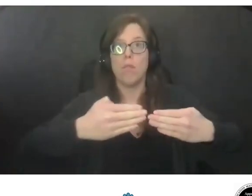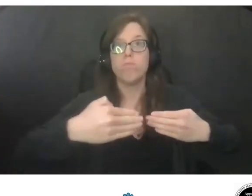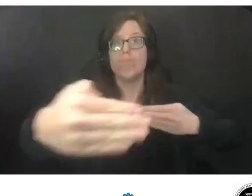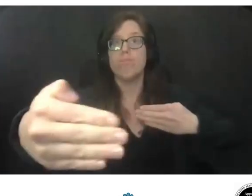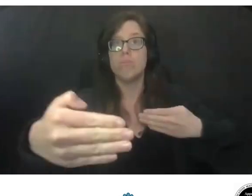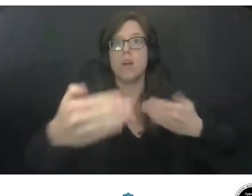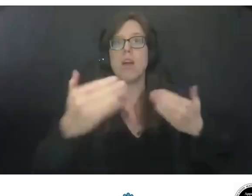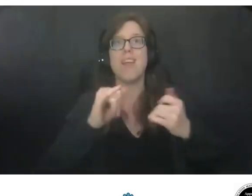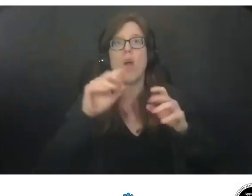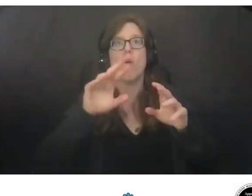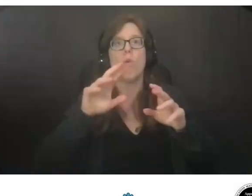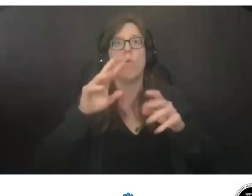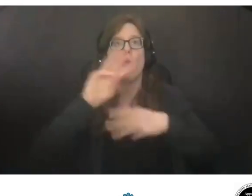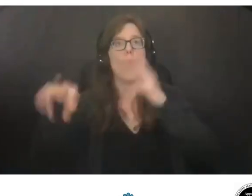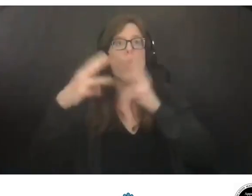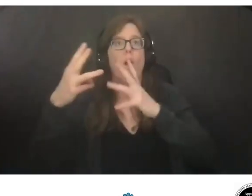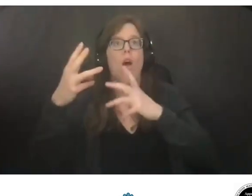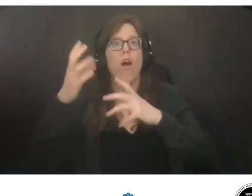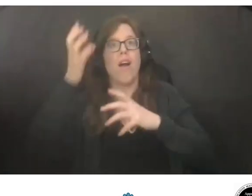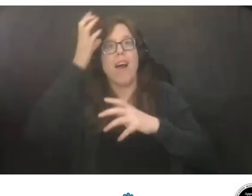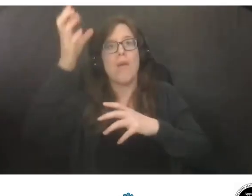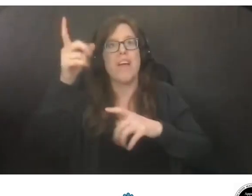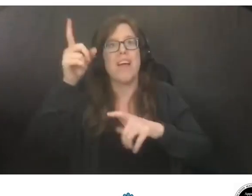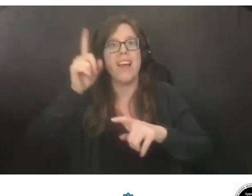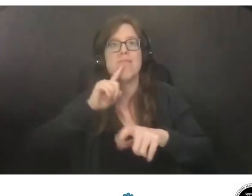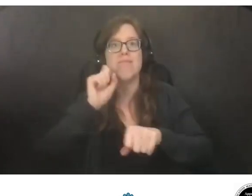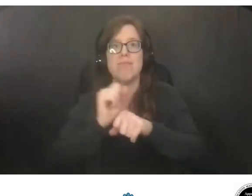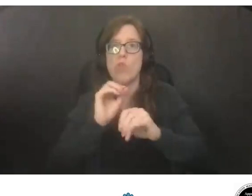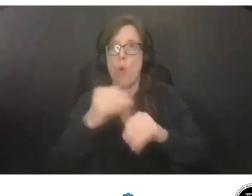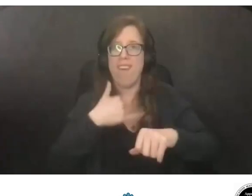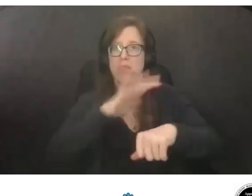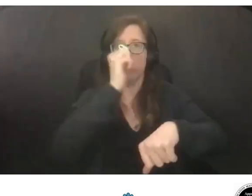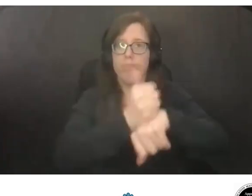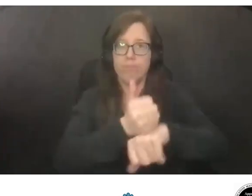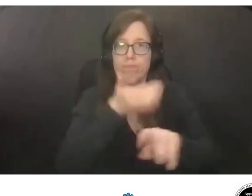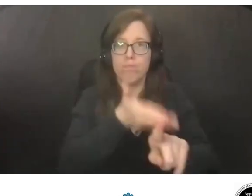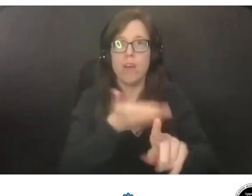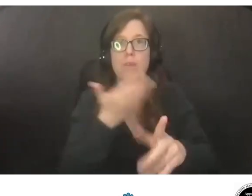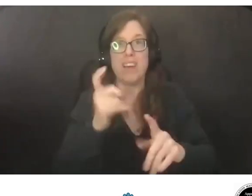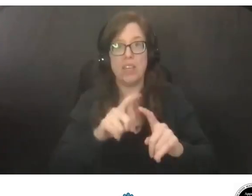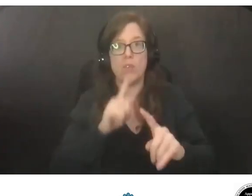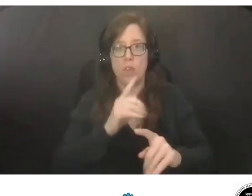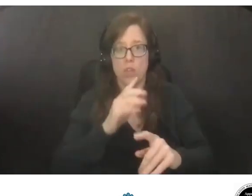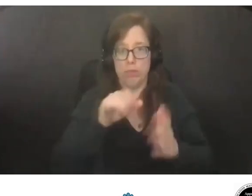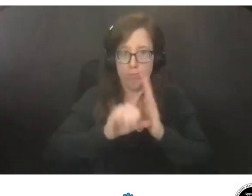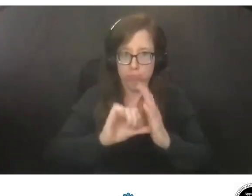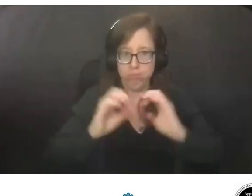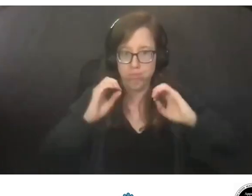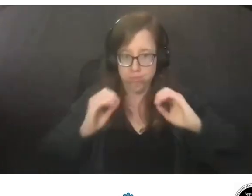concepts, concepts that they can't touch? They may need intensive direct instruction for this,